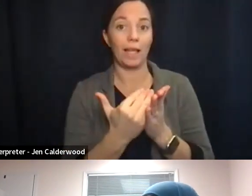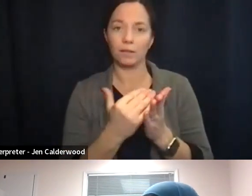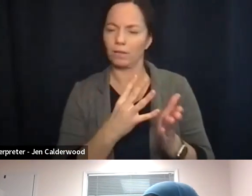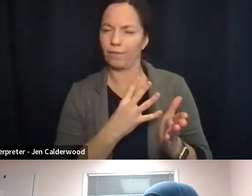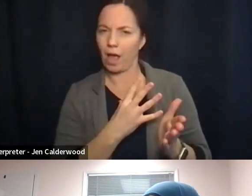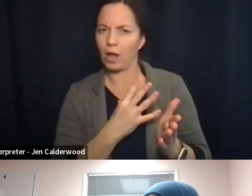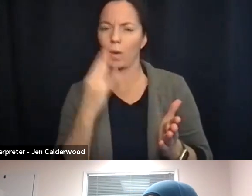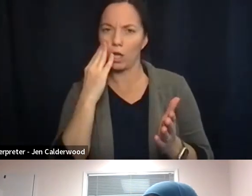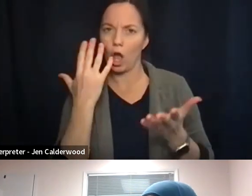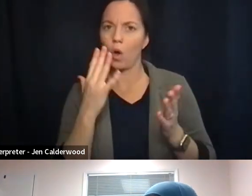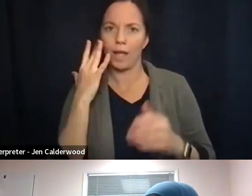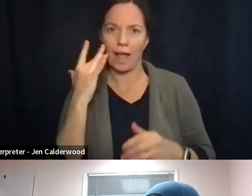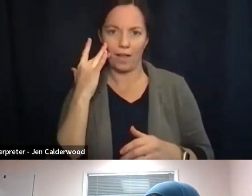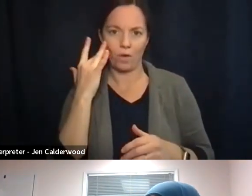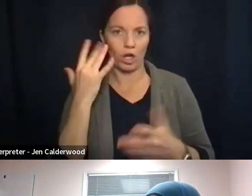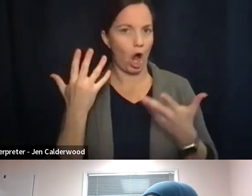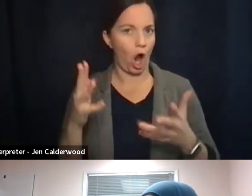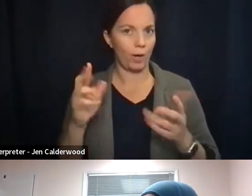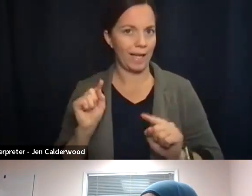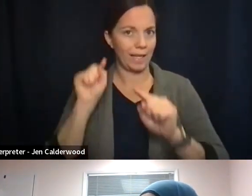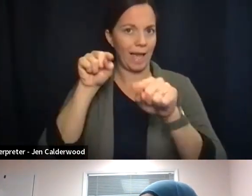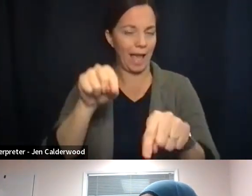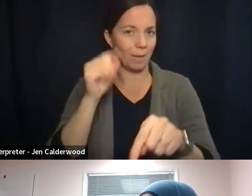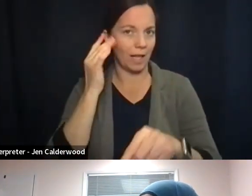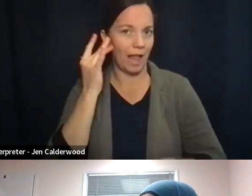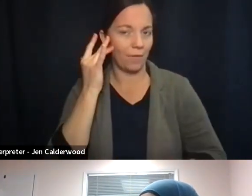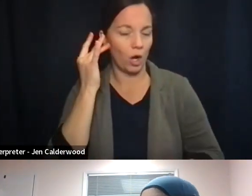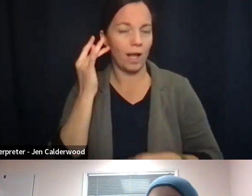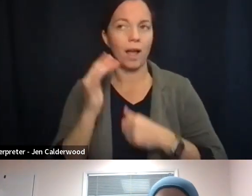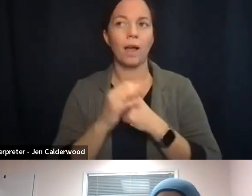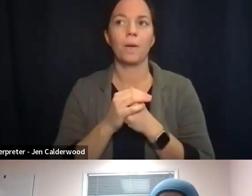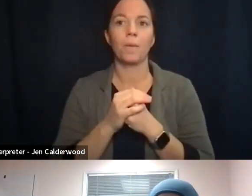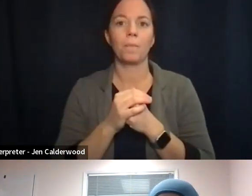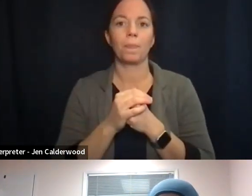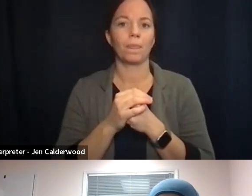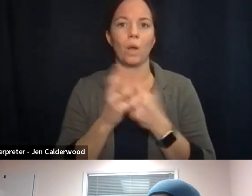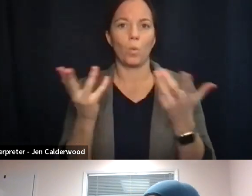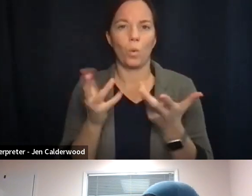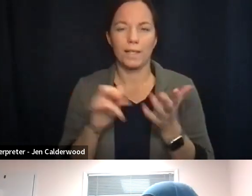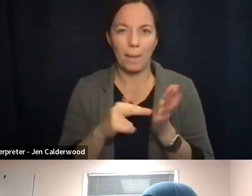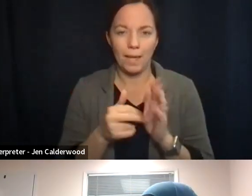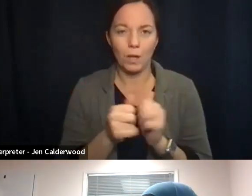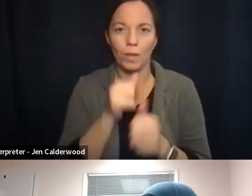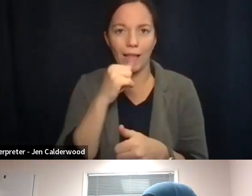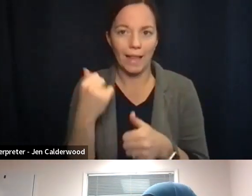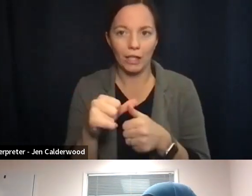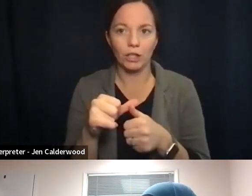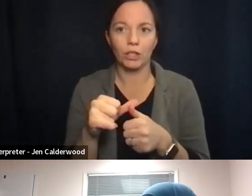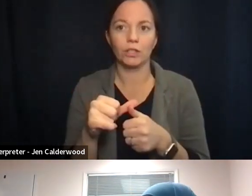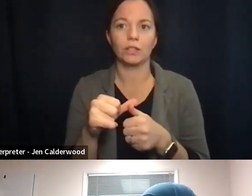But I clicked on link you provided and California is on the list. But okay. So now we know that California, they they've came to California already. But okay, so now we know that California they came to California already.